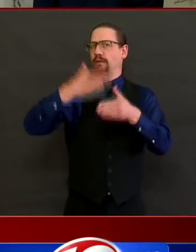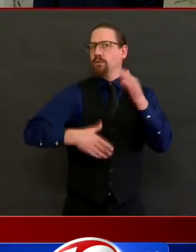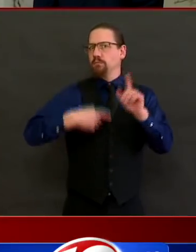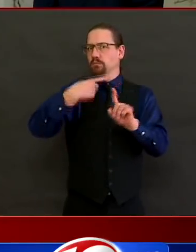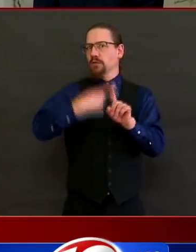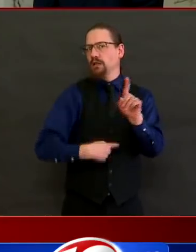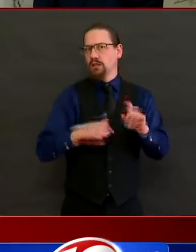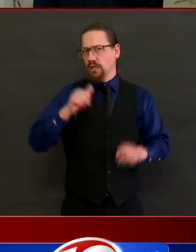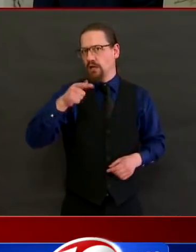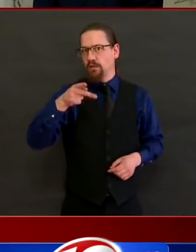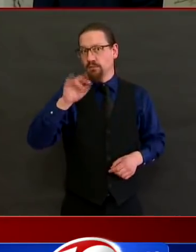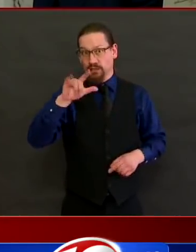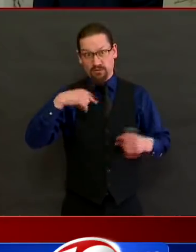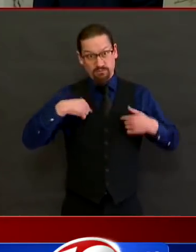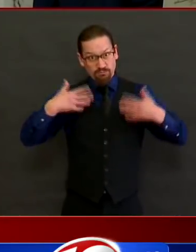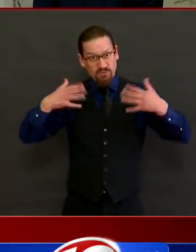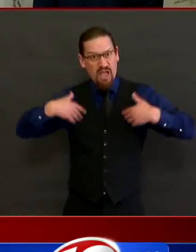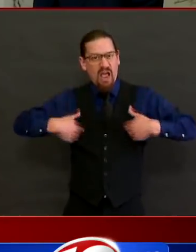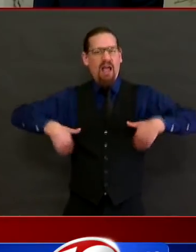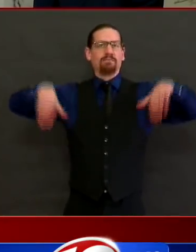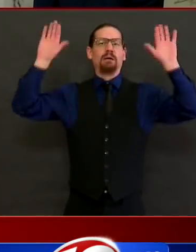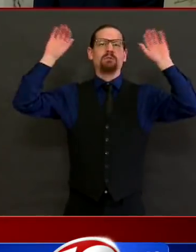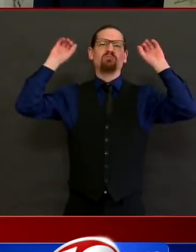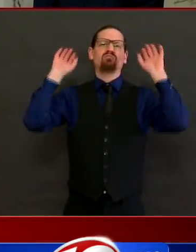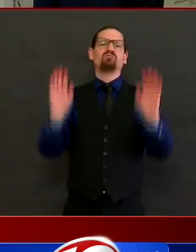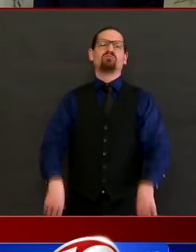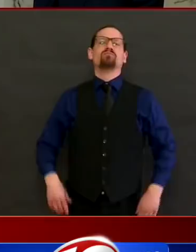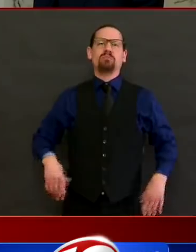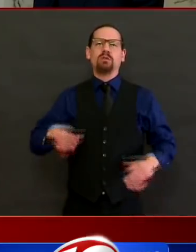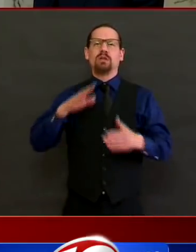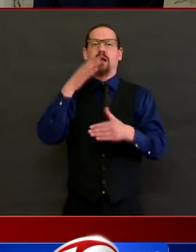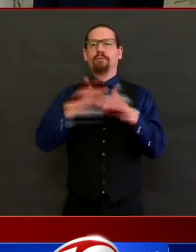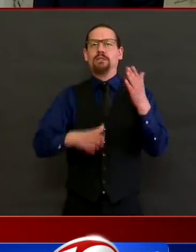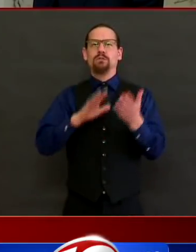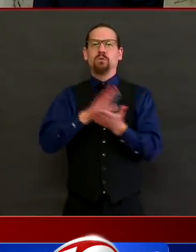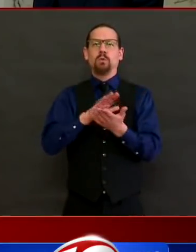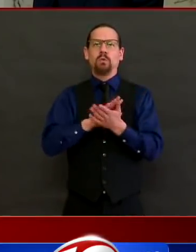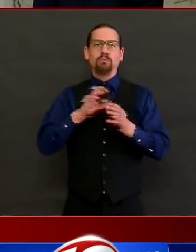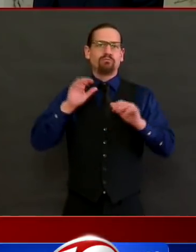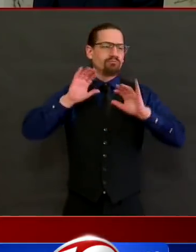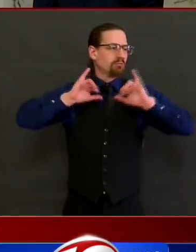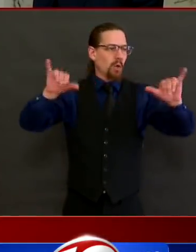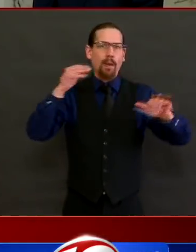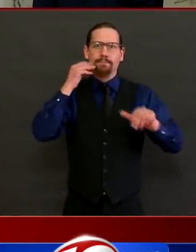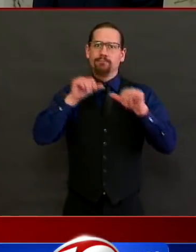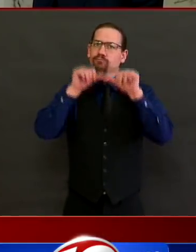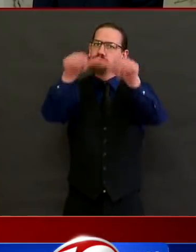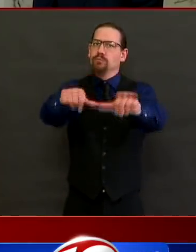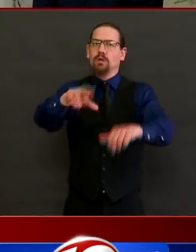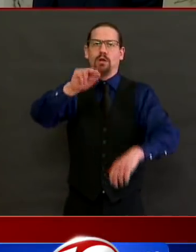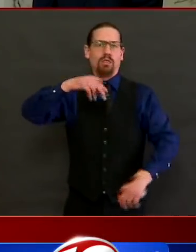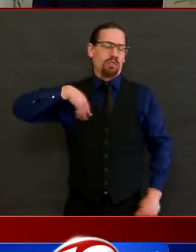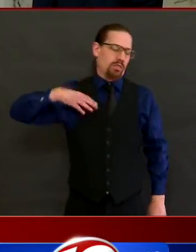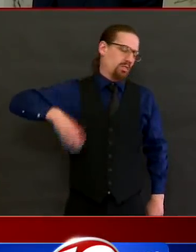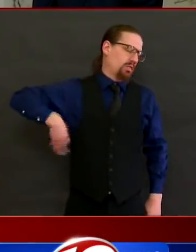I WILL SAY THIS. I GET DAILY REPORTS ON DISTANCE LEARNING. AND YOU ARE DOING A FANTASTIC JOB.